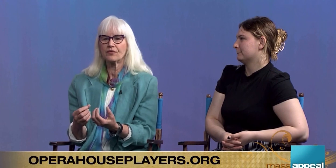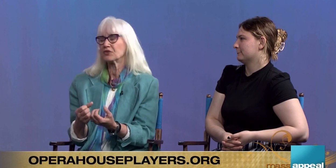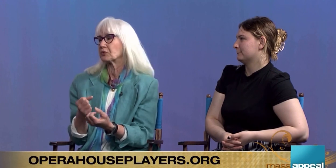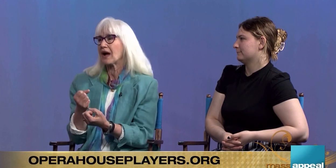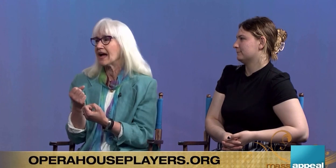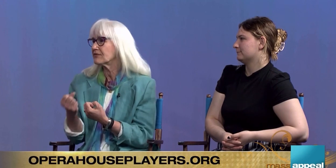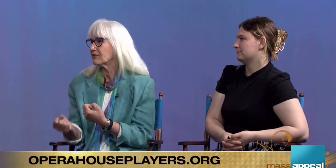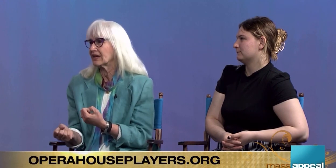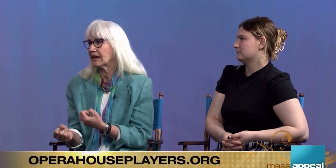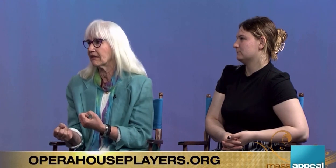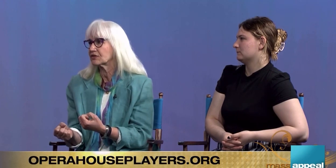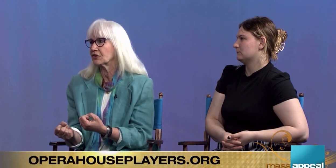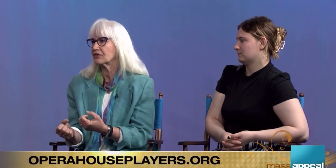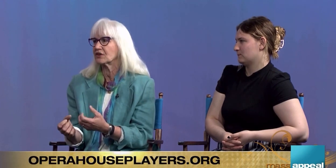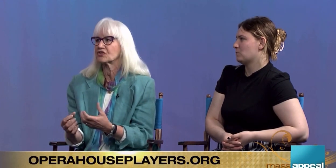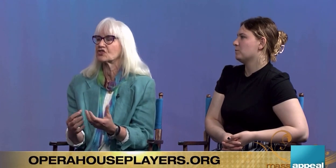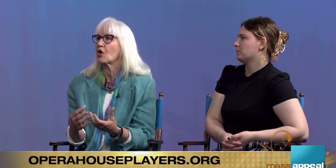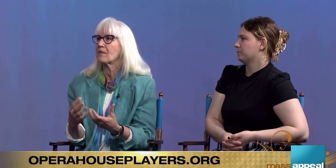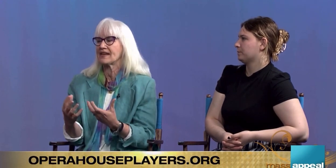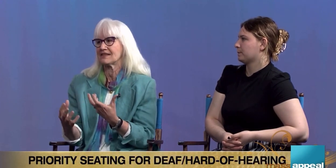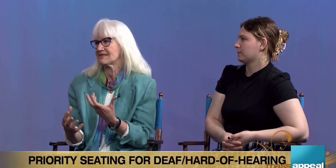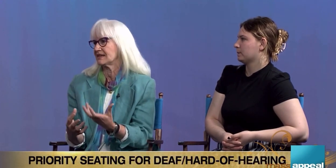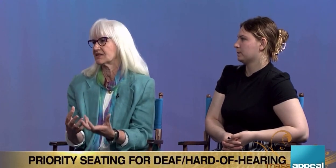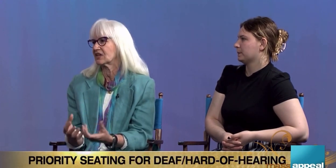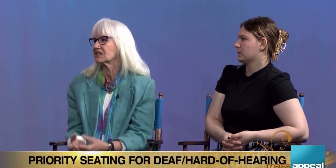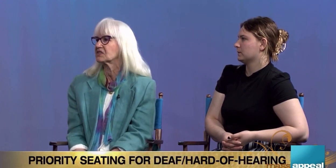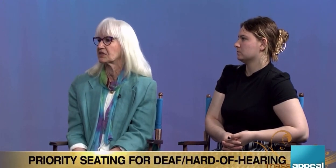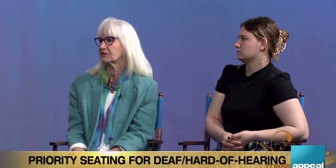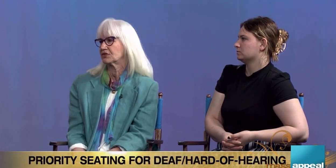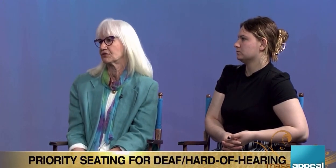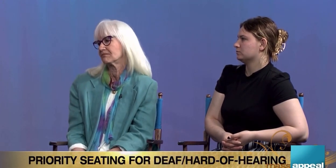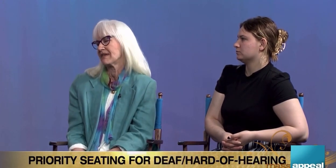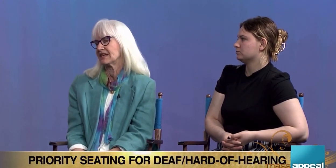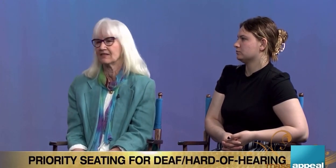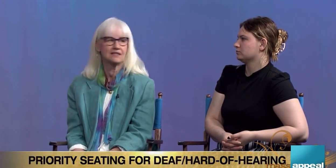the drive of the character, there are so many things to consider as you're making these